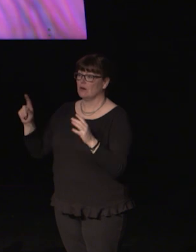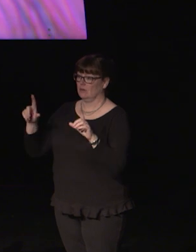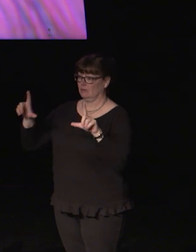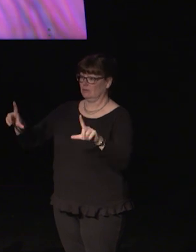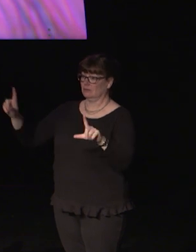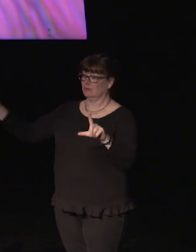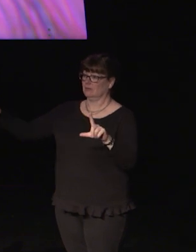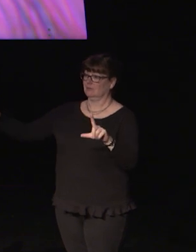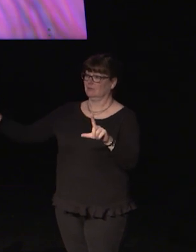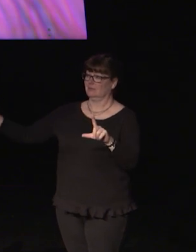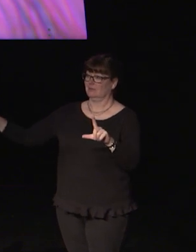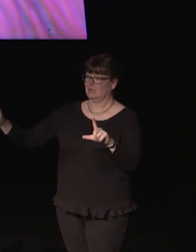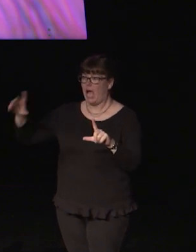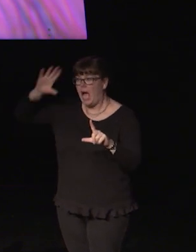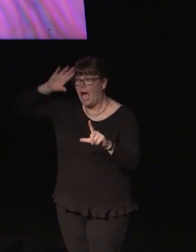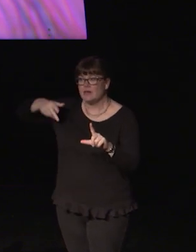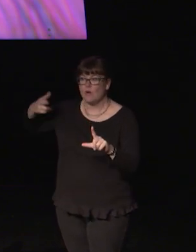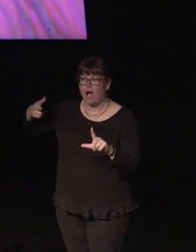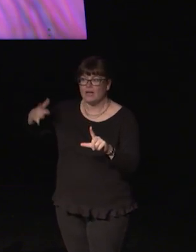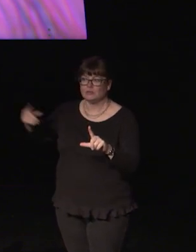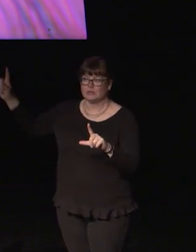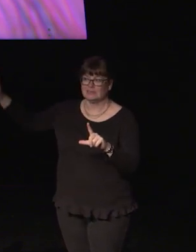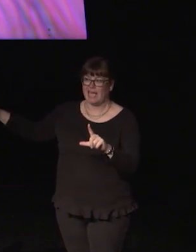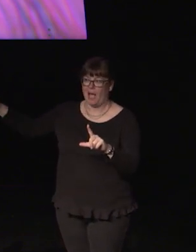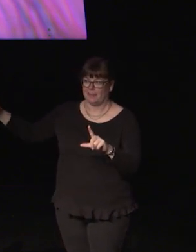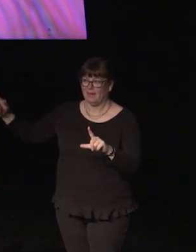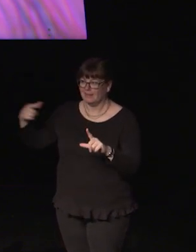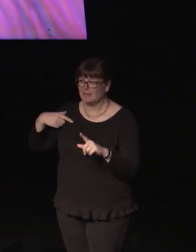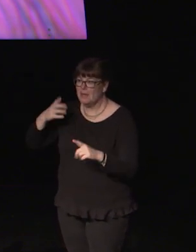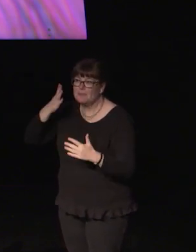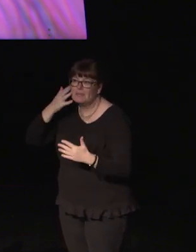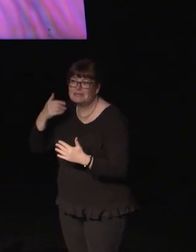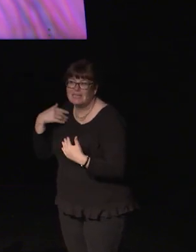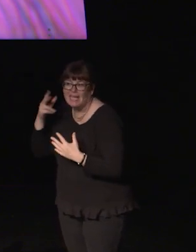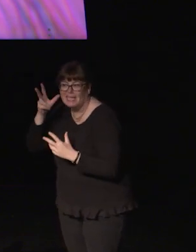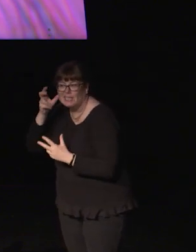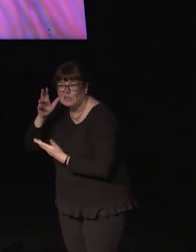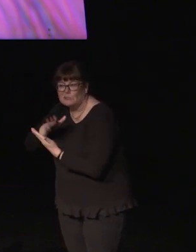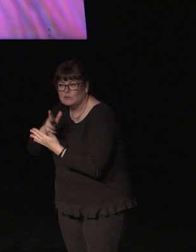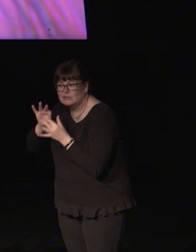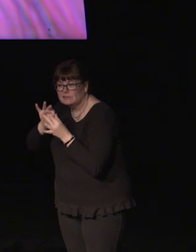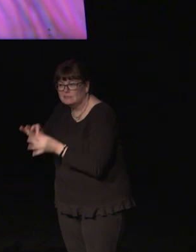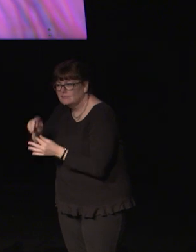"Oh, there's a hunter coming. Oh crap, there is a tank there's the tank music." You know. Or you hear the sound effects